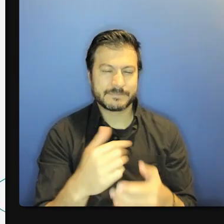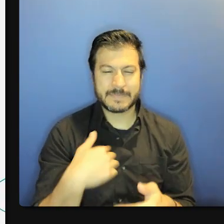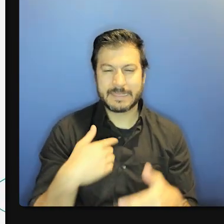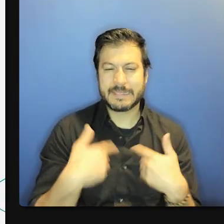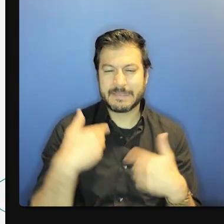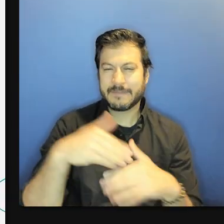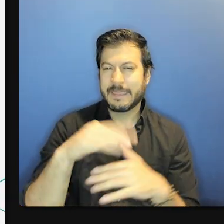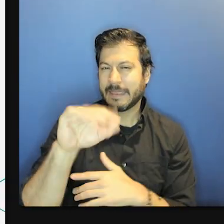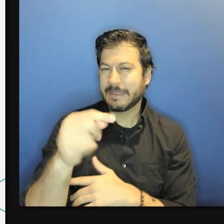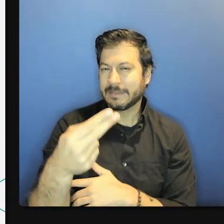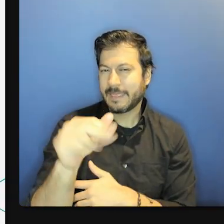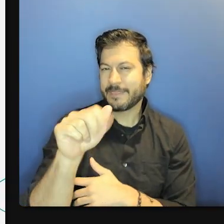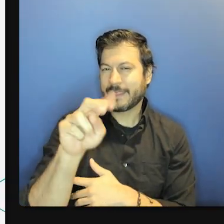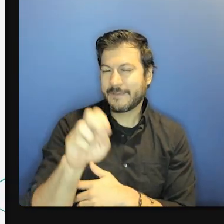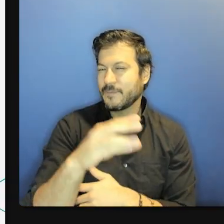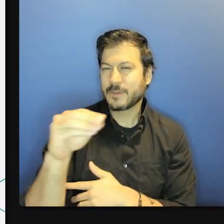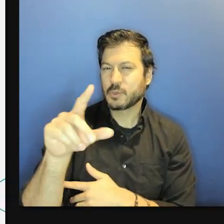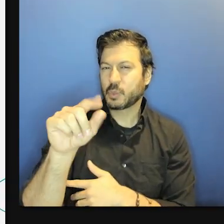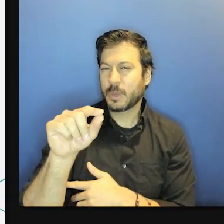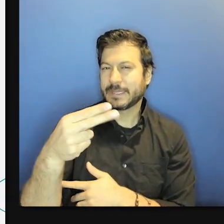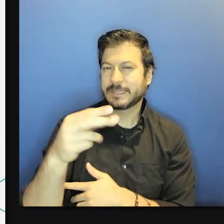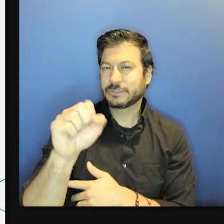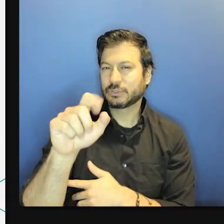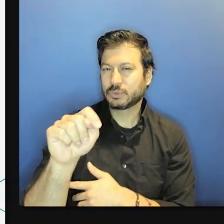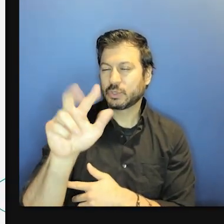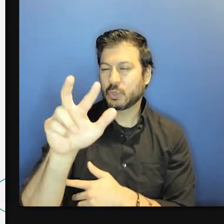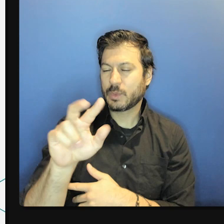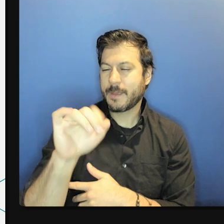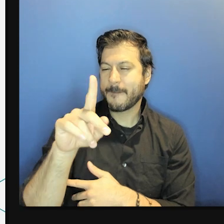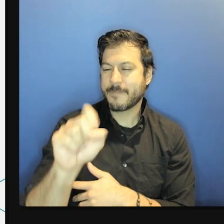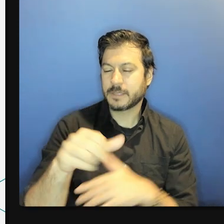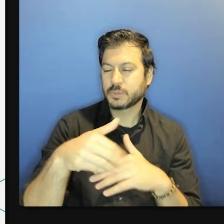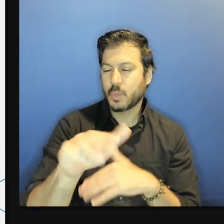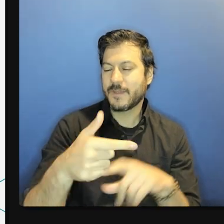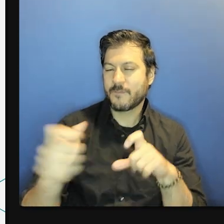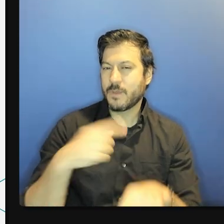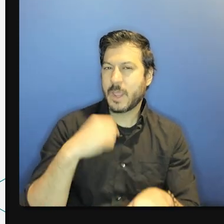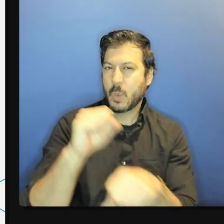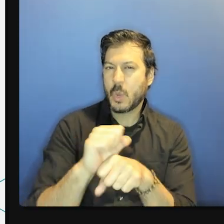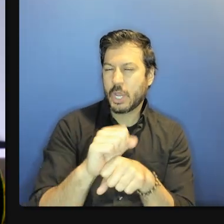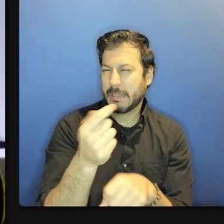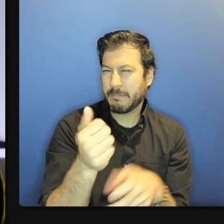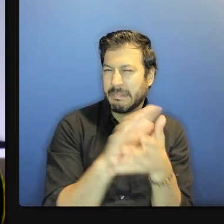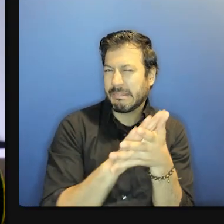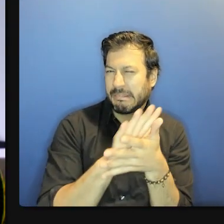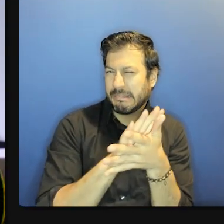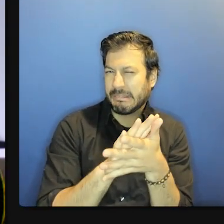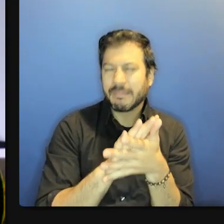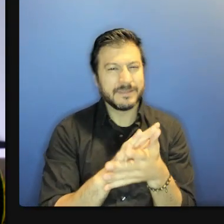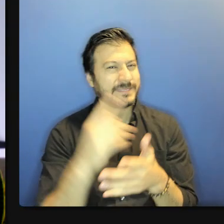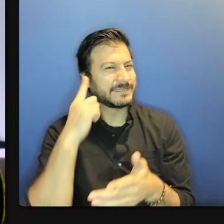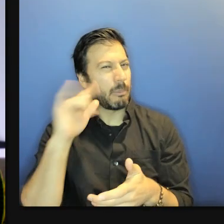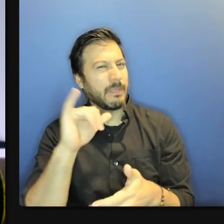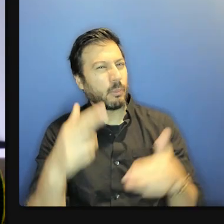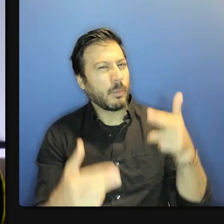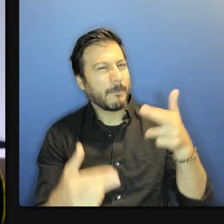I live at 9th Avenue and 20th Street, three blocks away from where I work. The result, as you heard, sounds robotic.